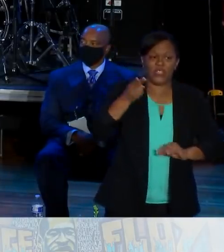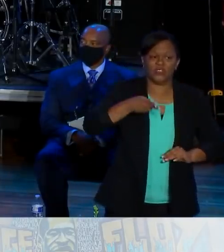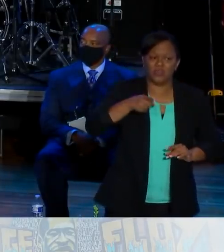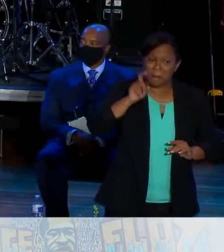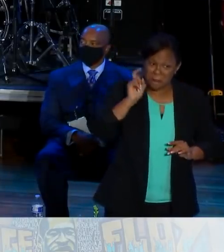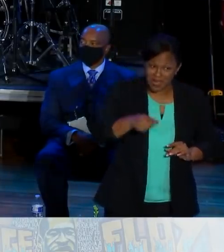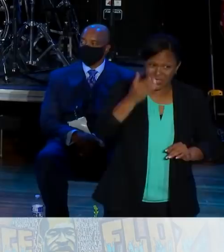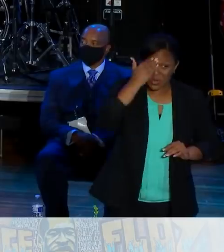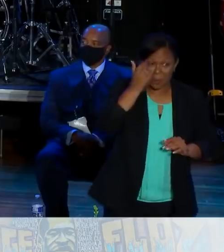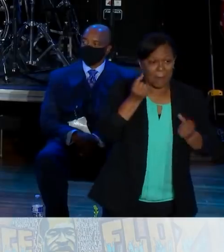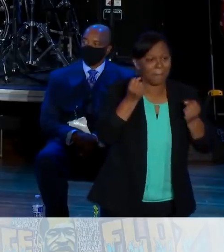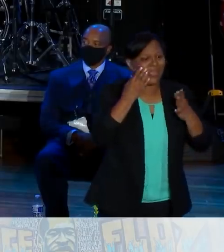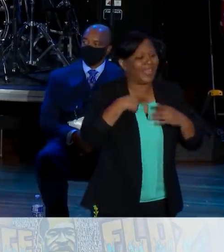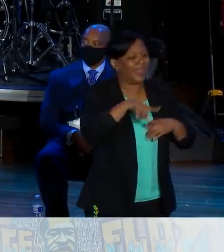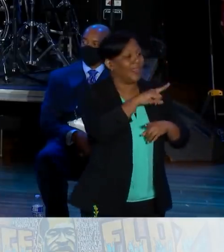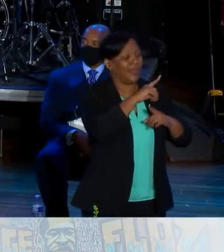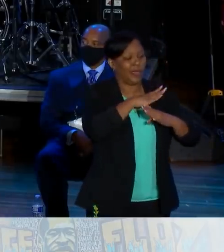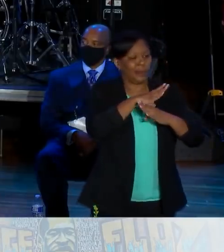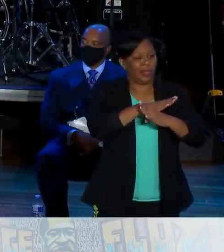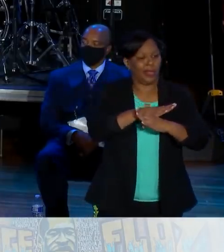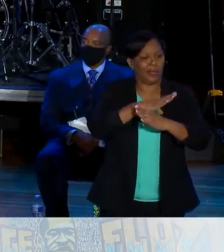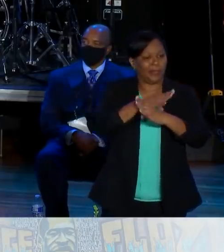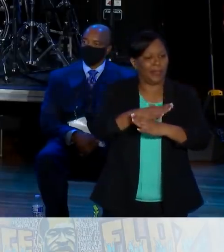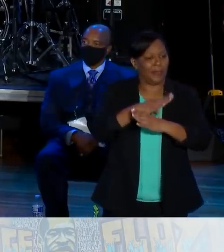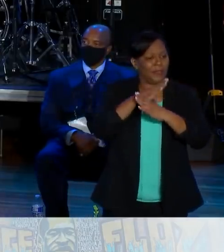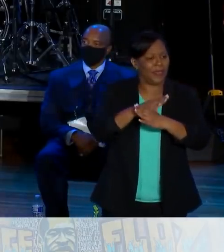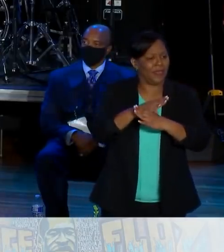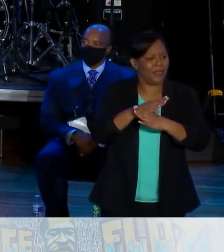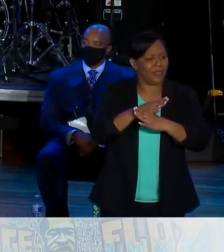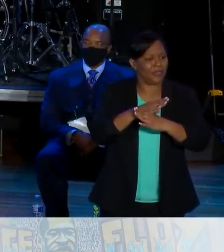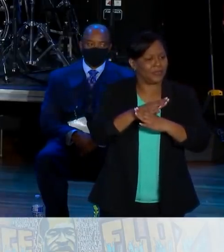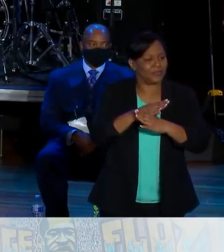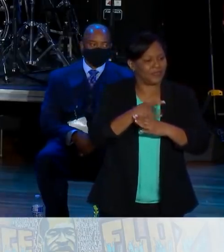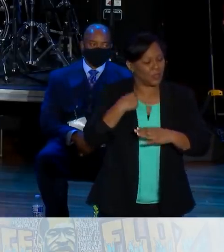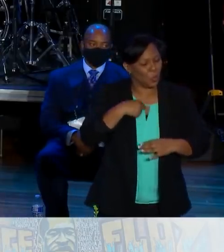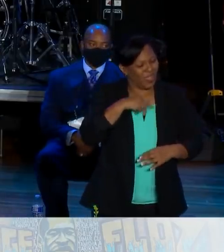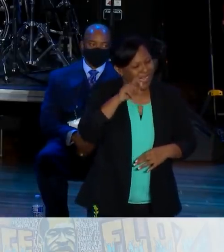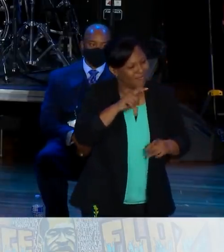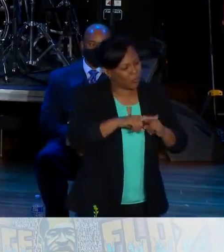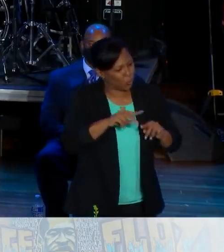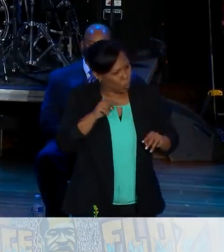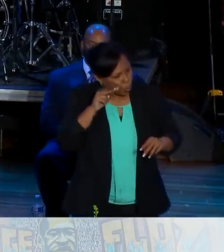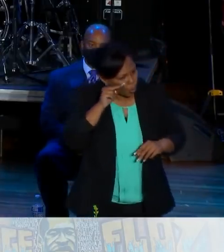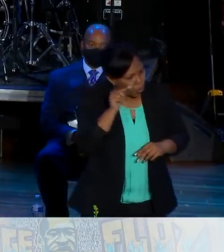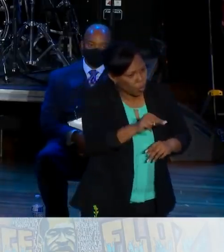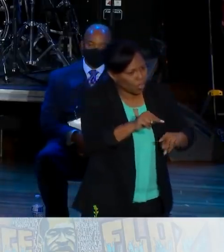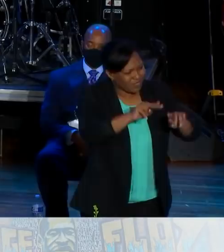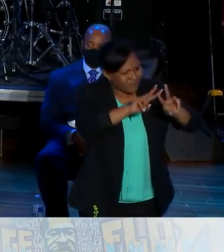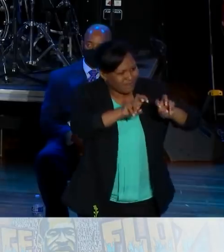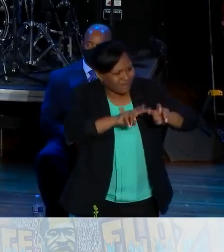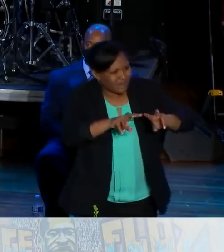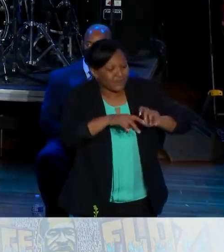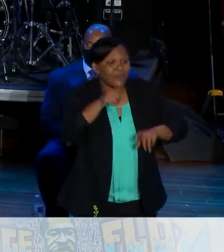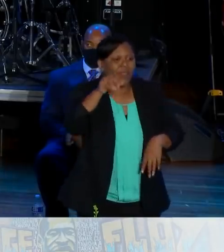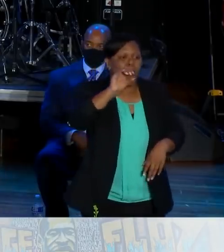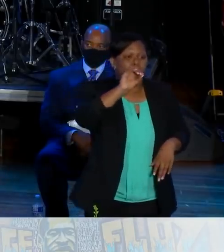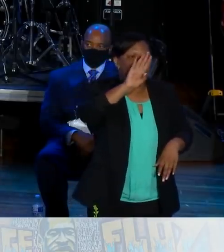WE NEED TO KNOW IF THEY STOP YOU, THEY FIND OUT EVERYTHING YOU EVER DID. WHEN WILL WE KNOW THAT A